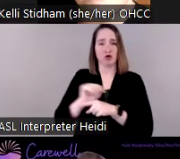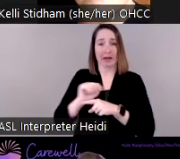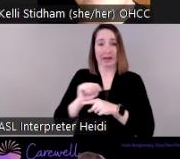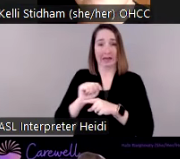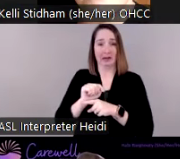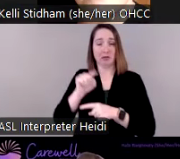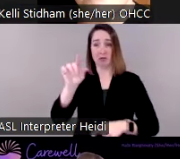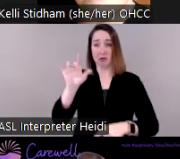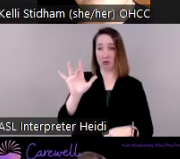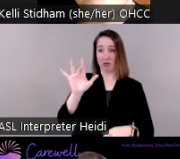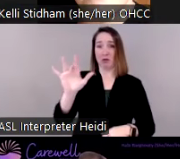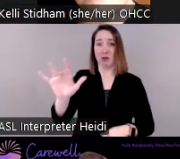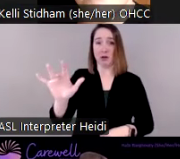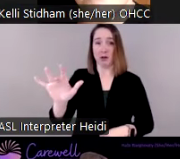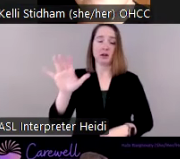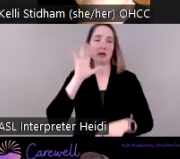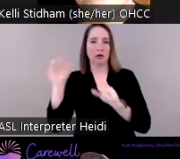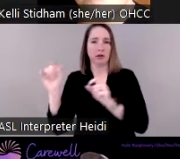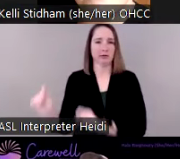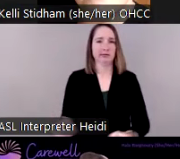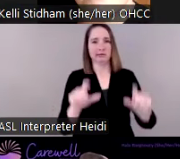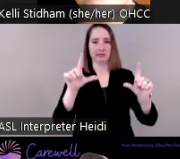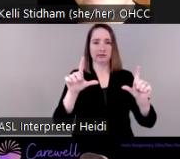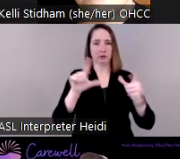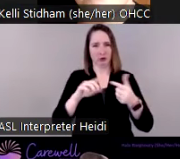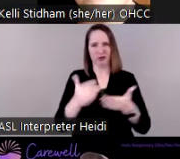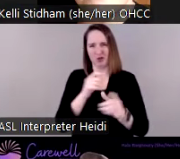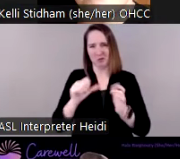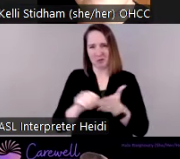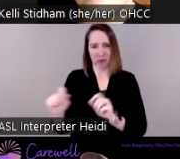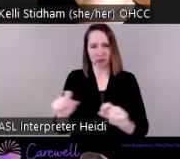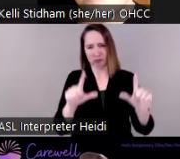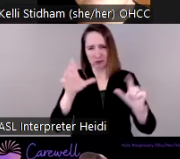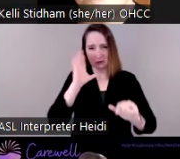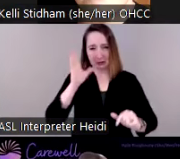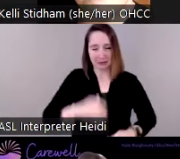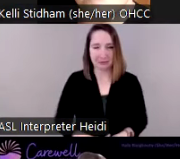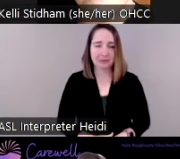click on that, it will take you to a new page.